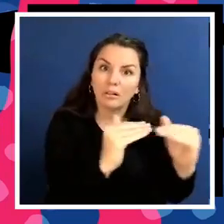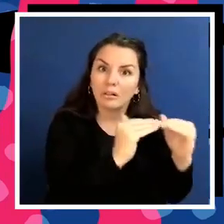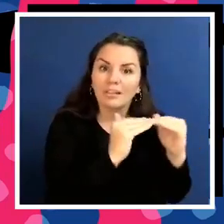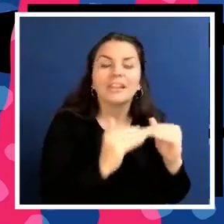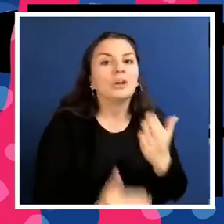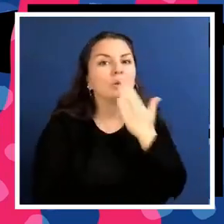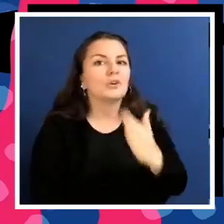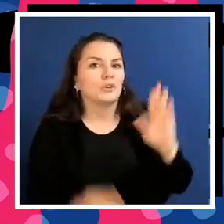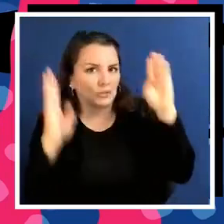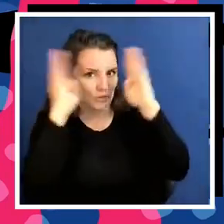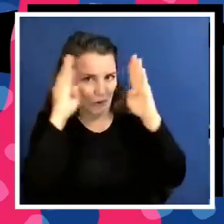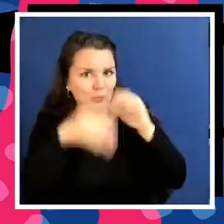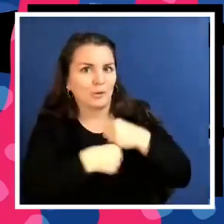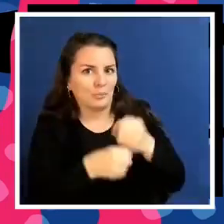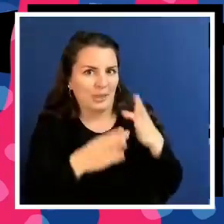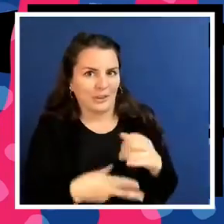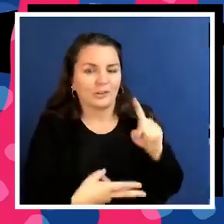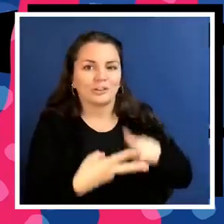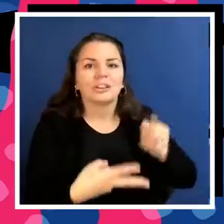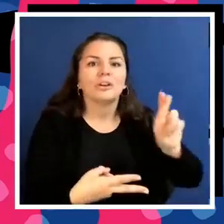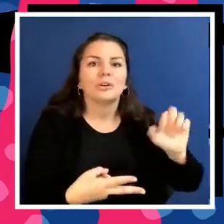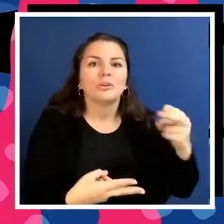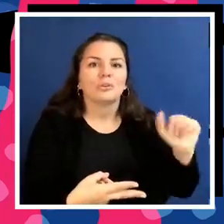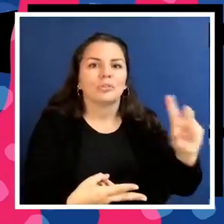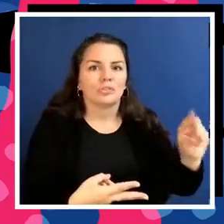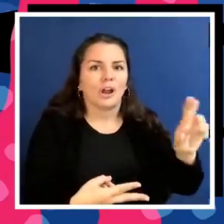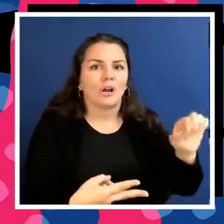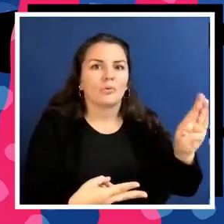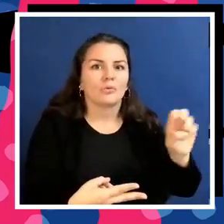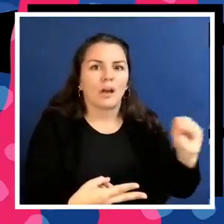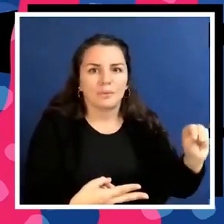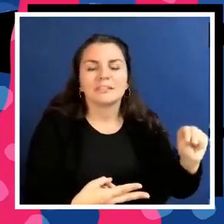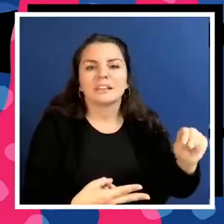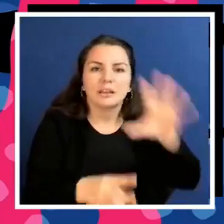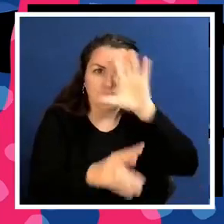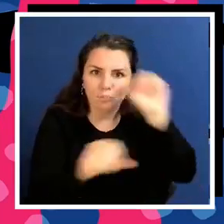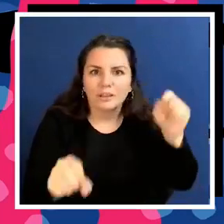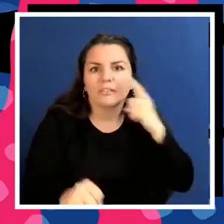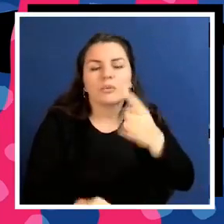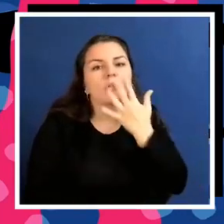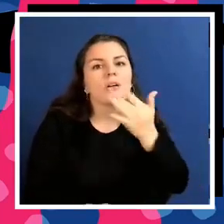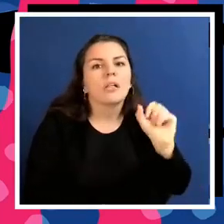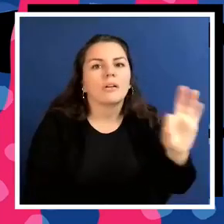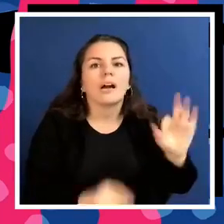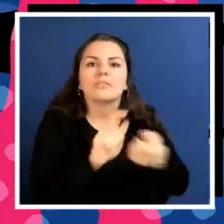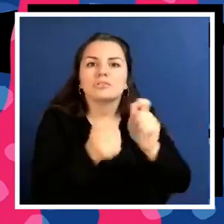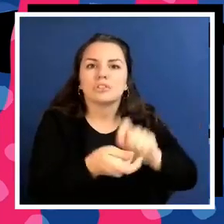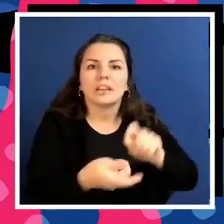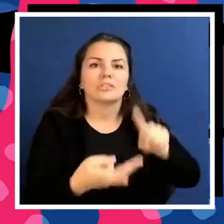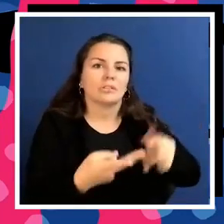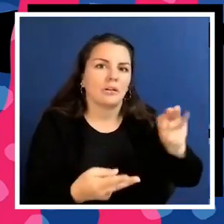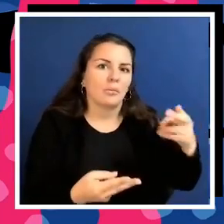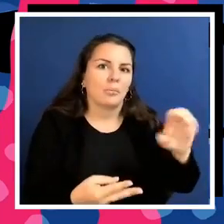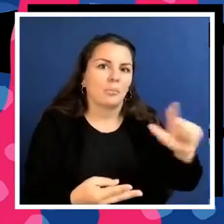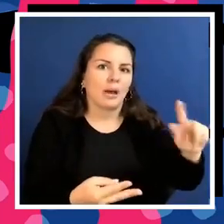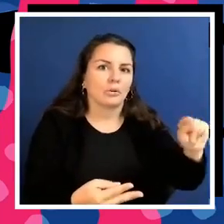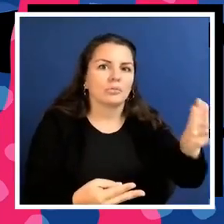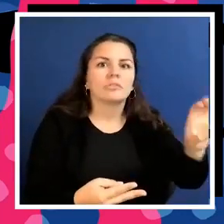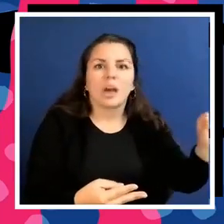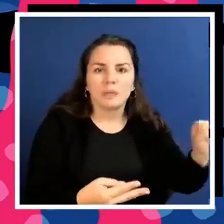WITH THAT, LET'S GET STARTED.